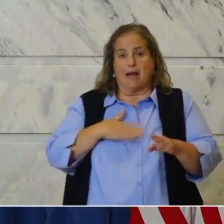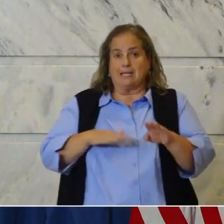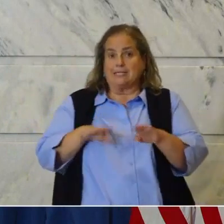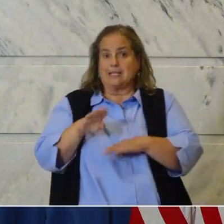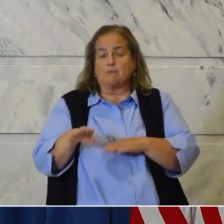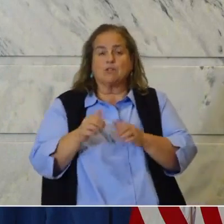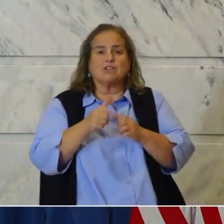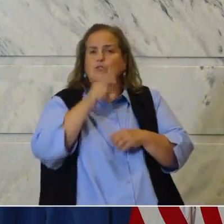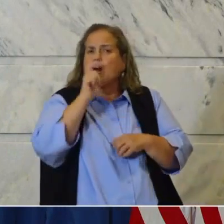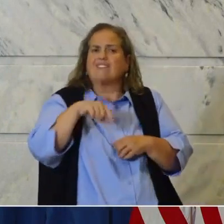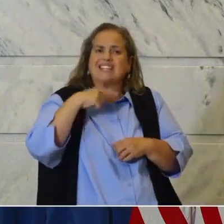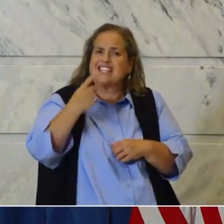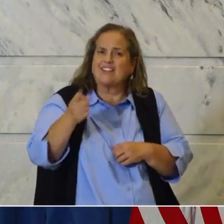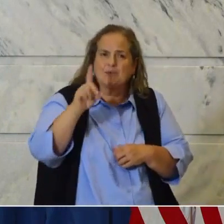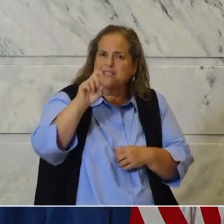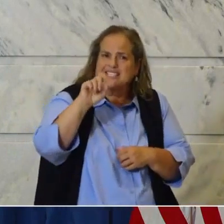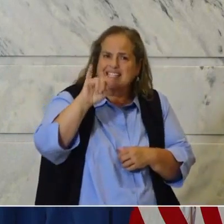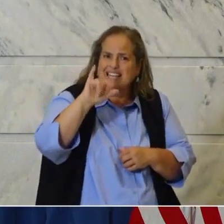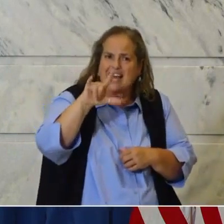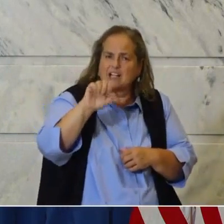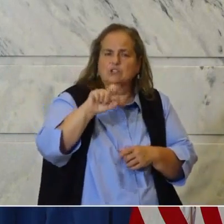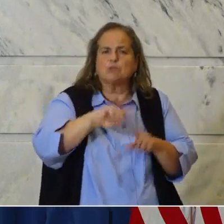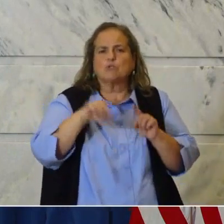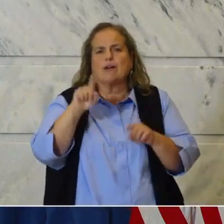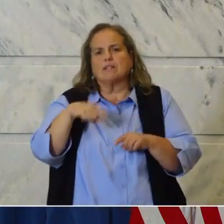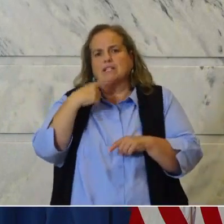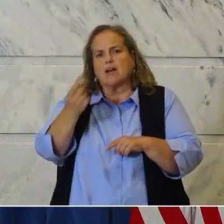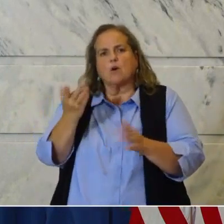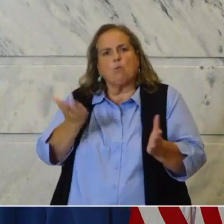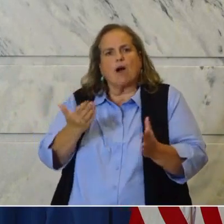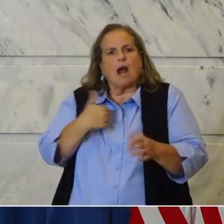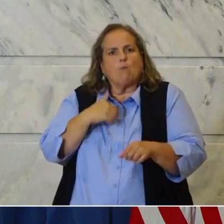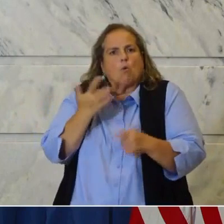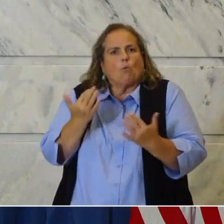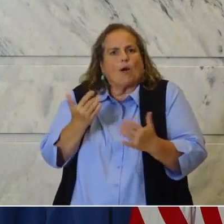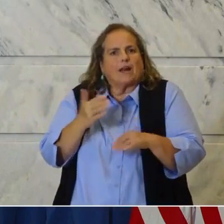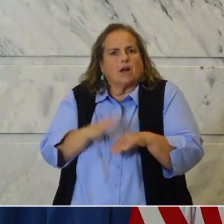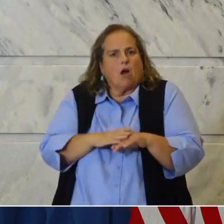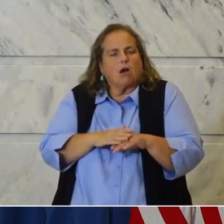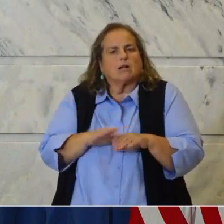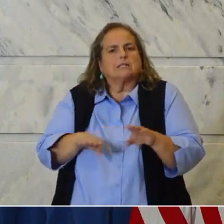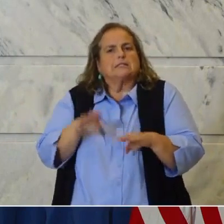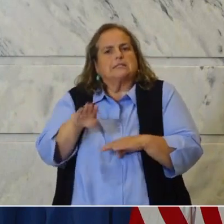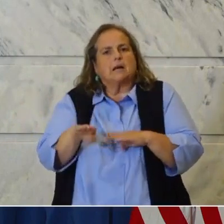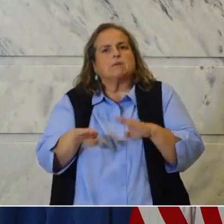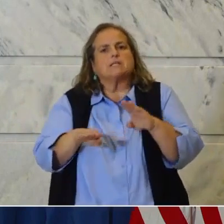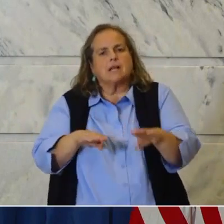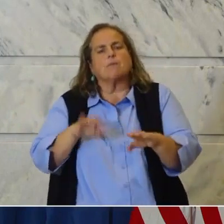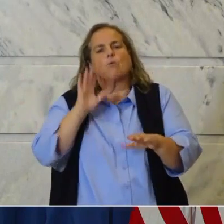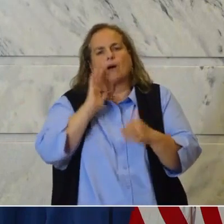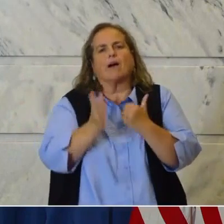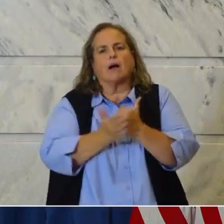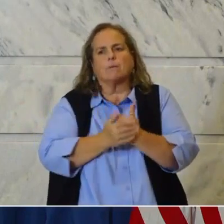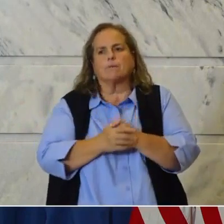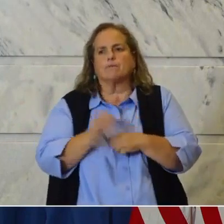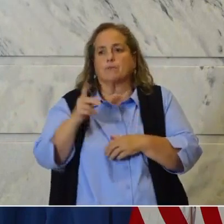can tell them about the details, if you tell them at least about the steps and what you're waiting on, that at least can can help. All right, Joe last one